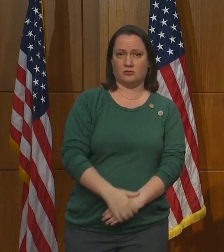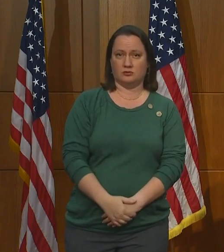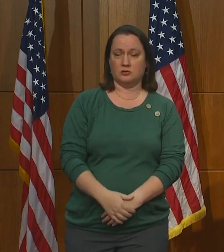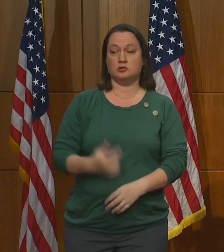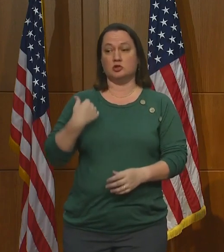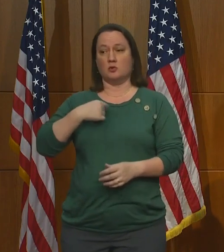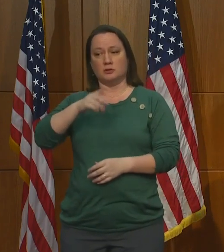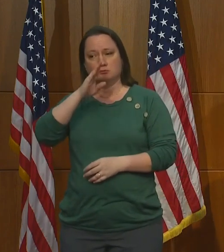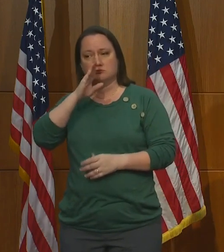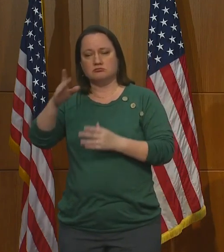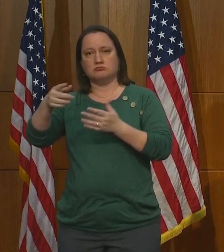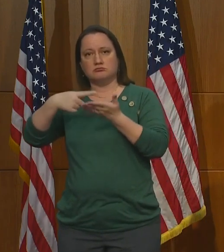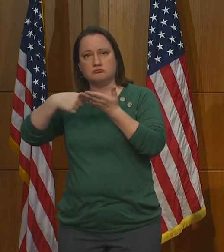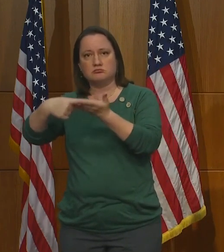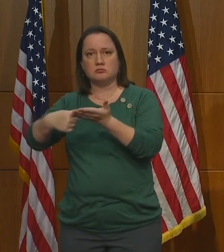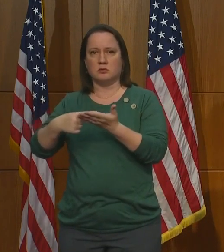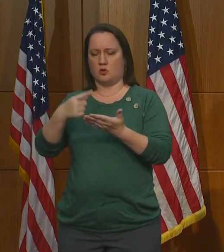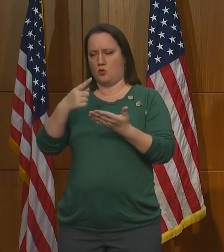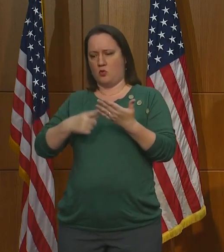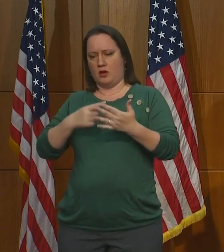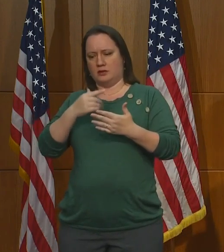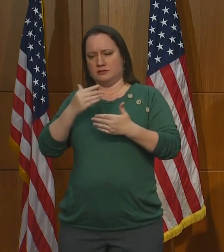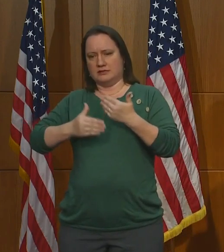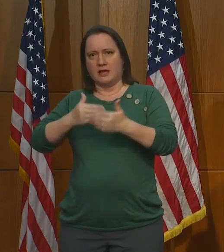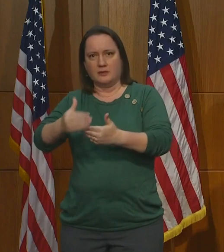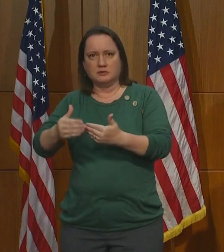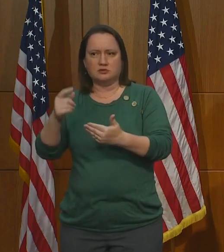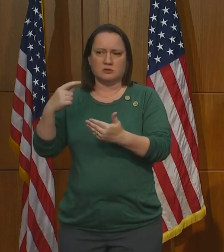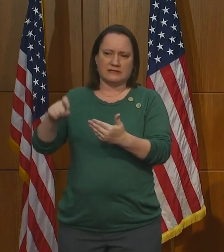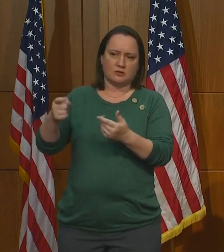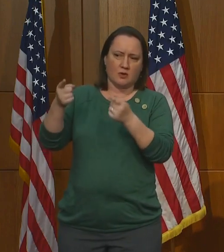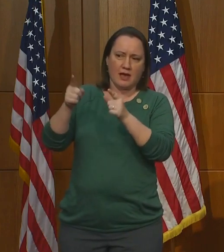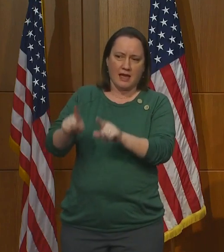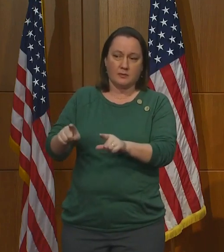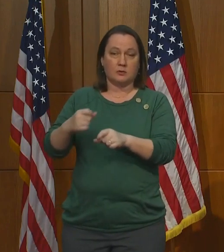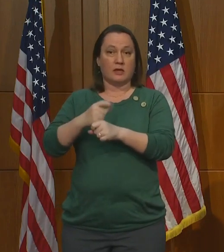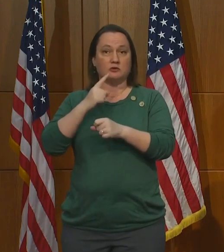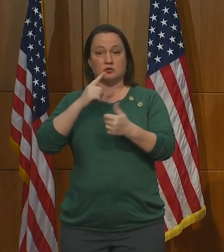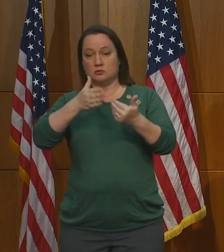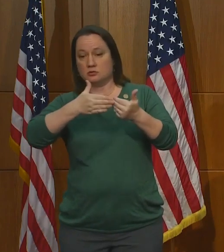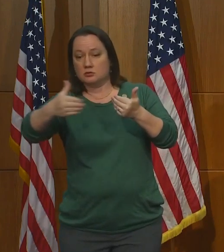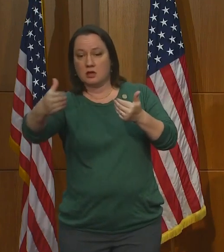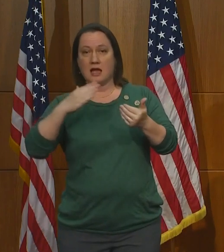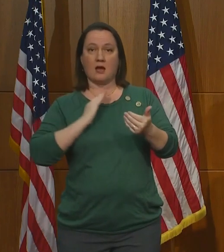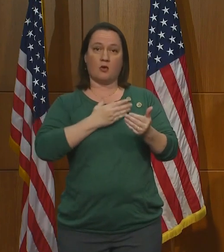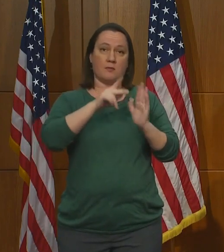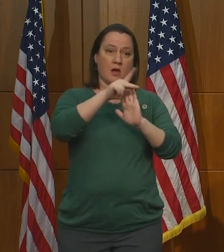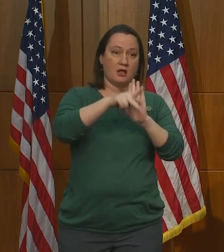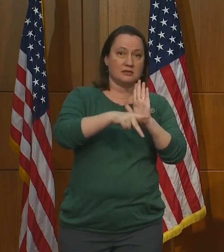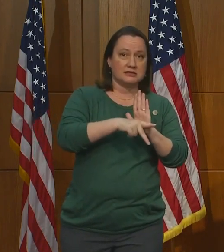WHAT STEPS NEED TO BE TAKEN TO ENSURE THAT WE CAN MOVE FORWARD